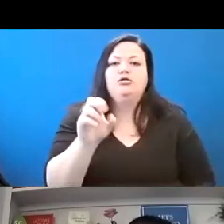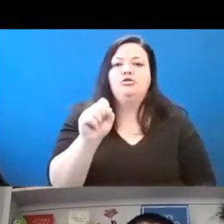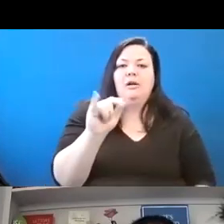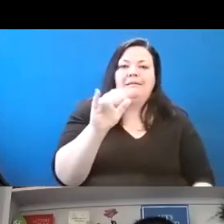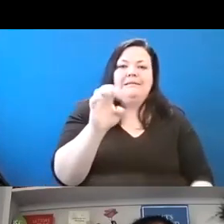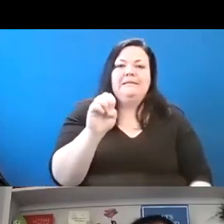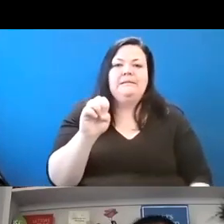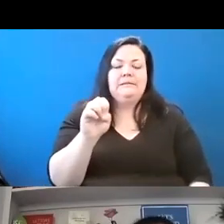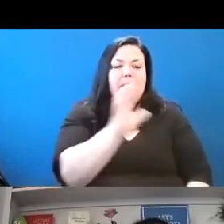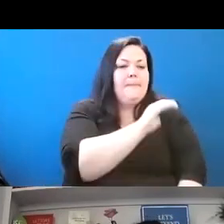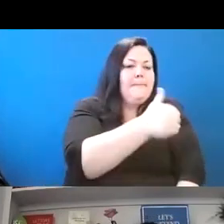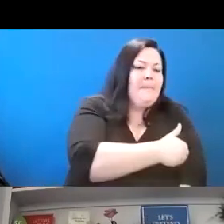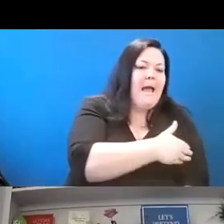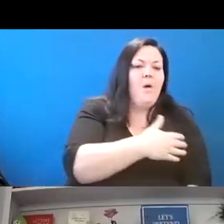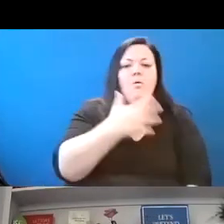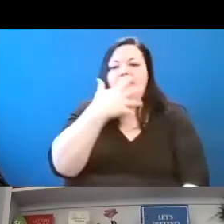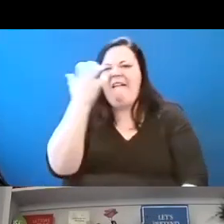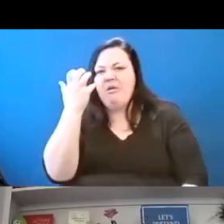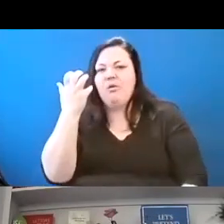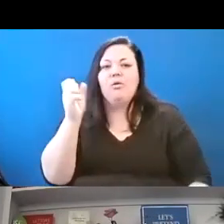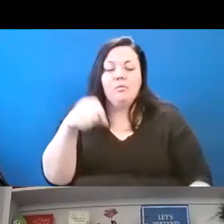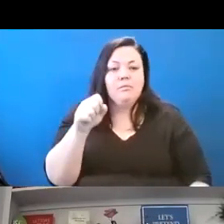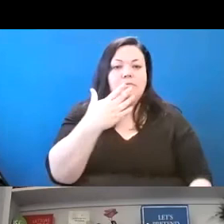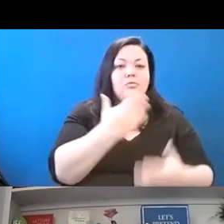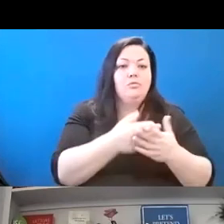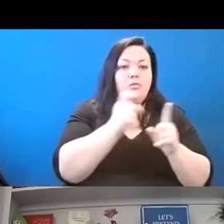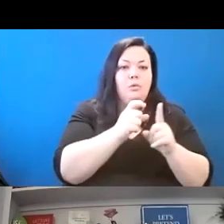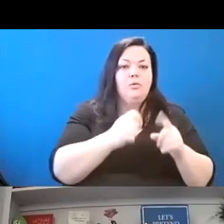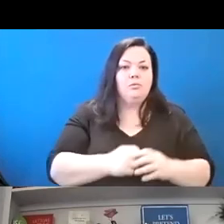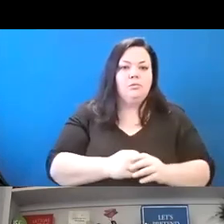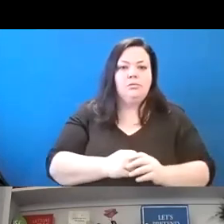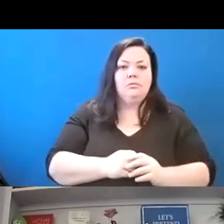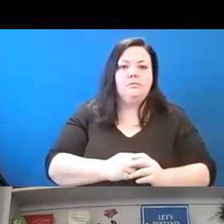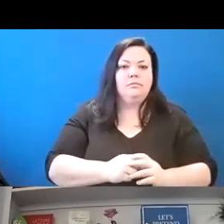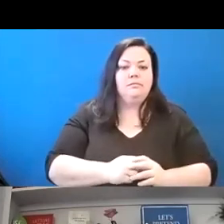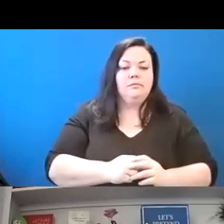versus anger those are very great words and this is going to be you know the more that we